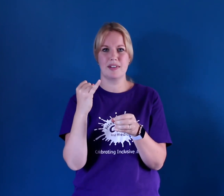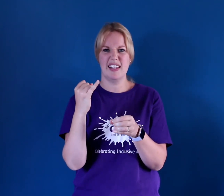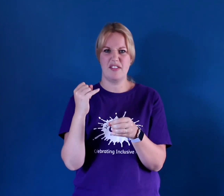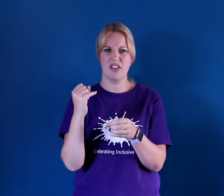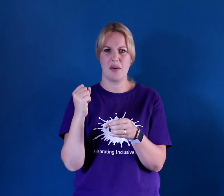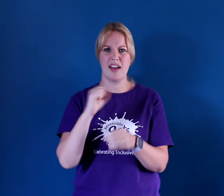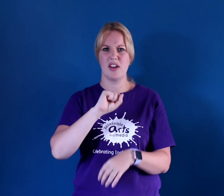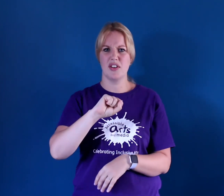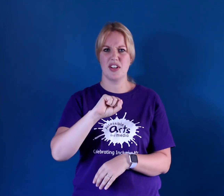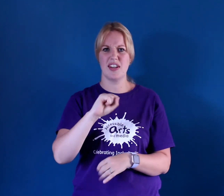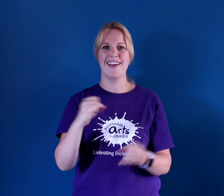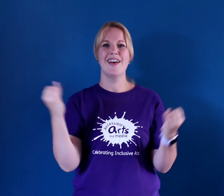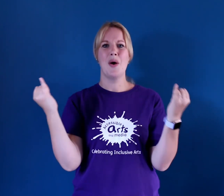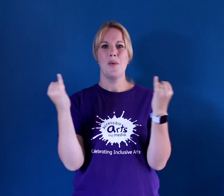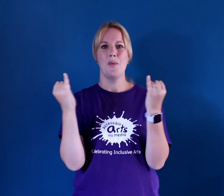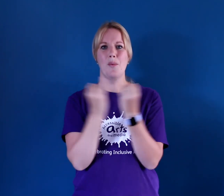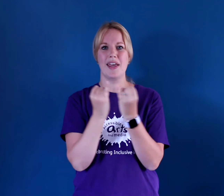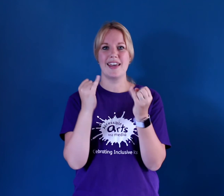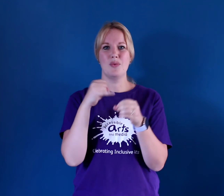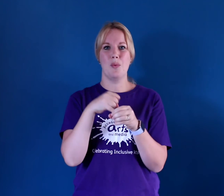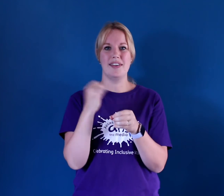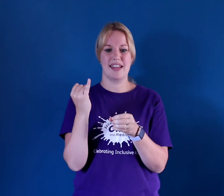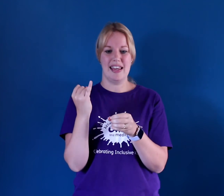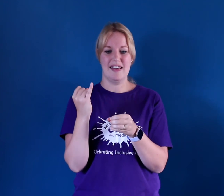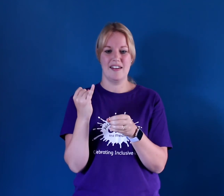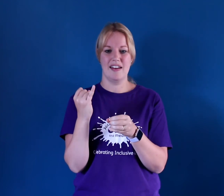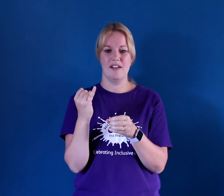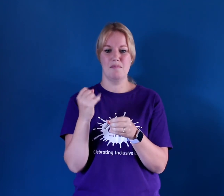Let’s have another go at that, your turn. Wicked whisky.